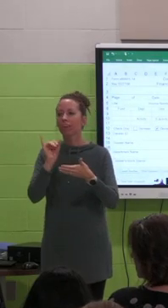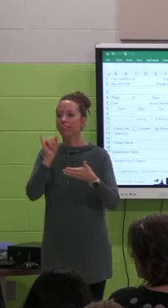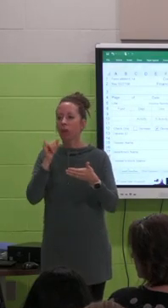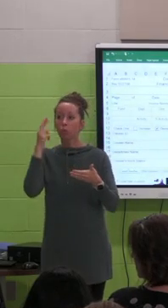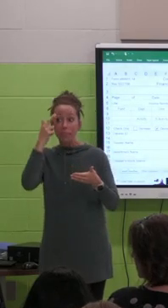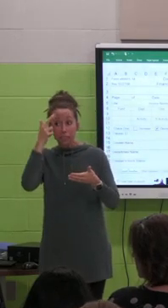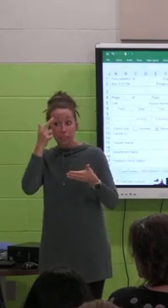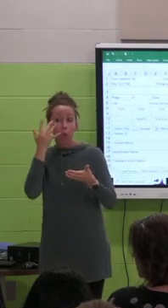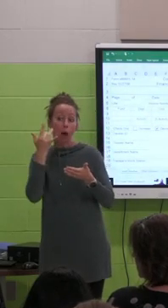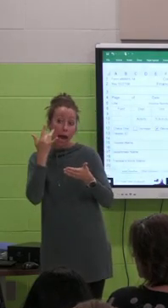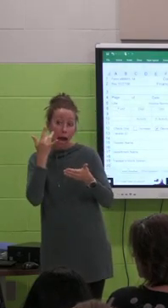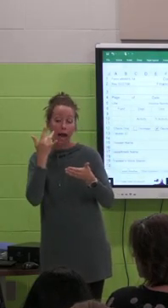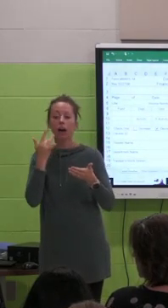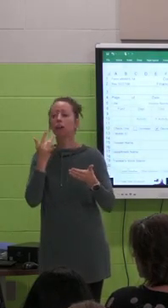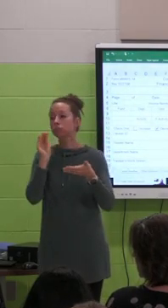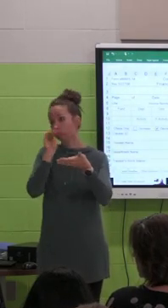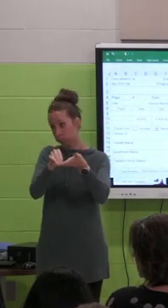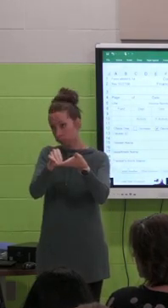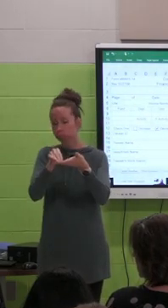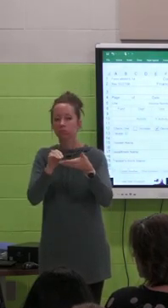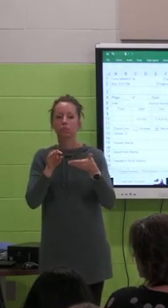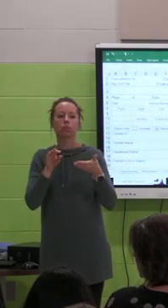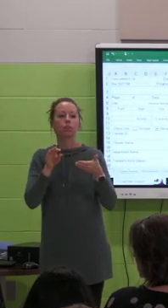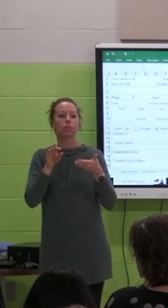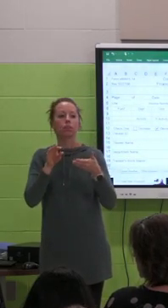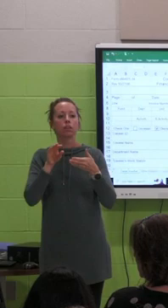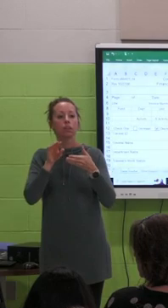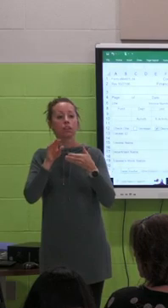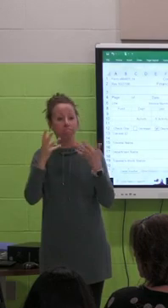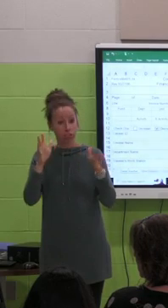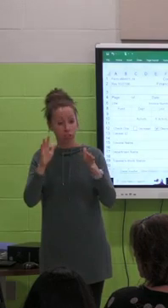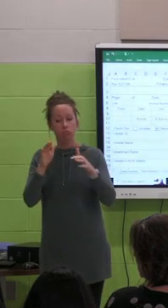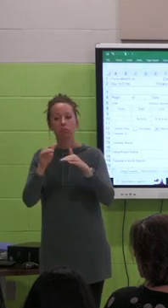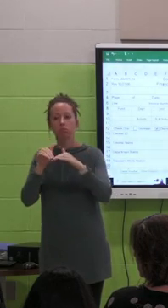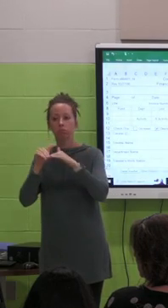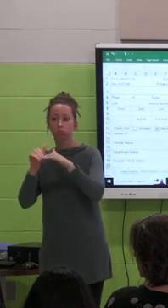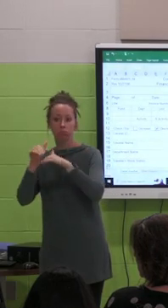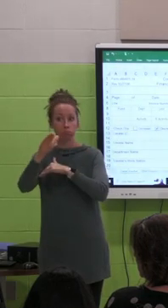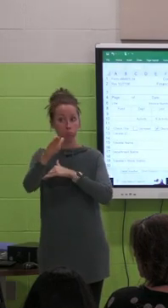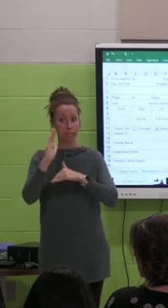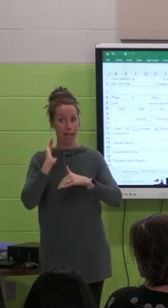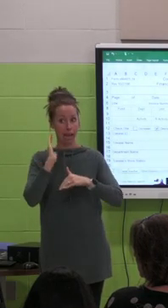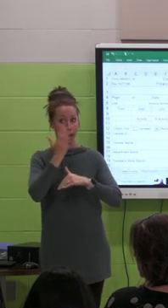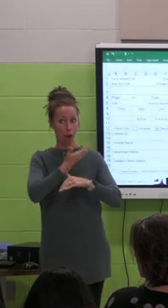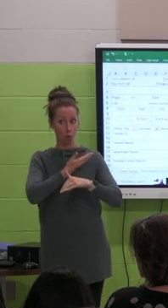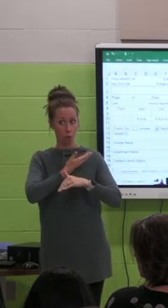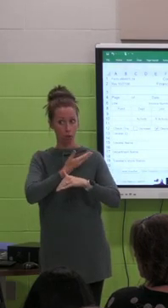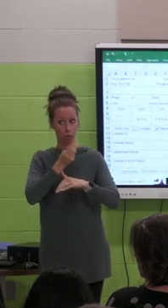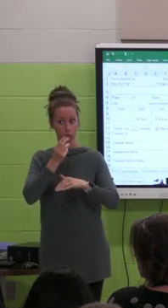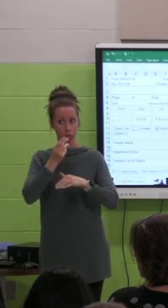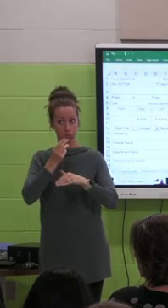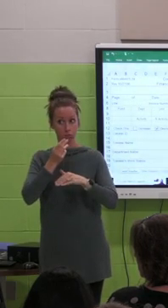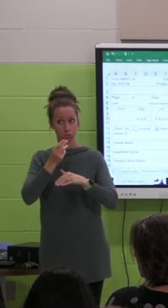stuff too is also put on that form as well then it goes straight to our immediate supervisor okay